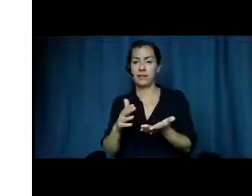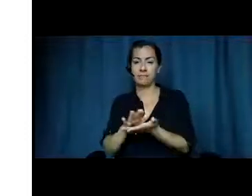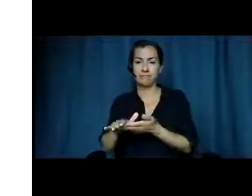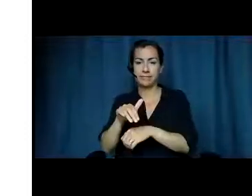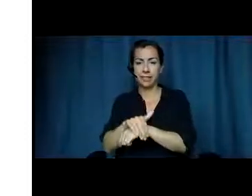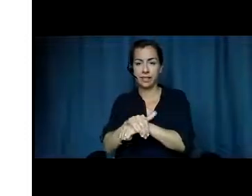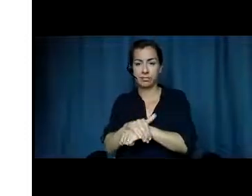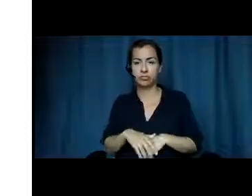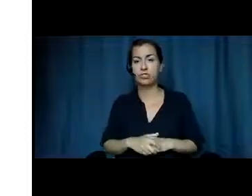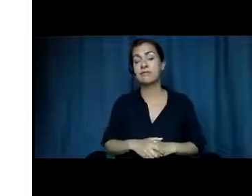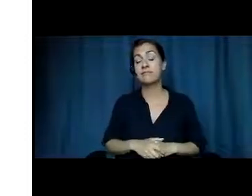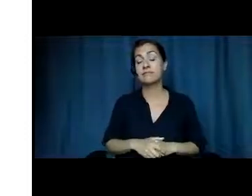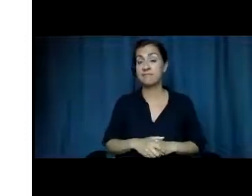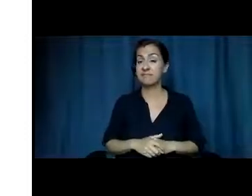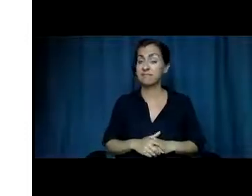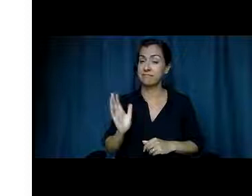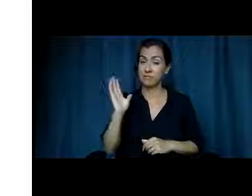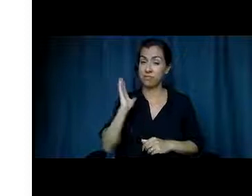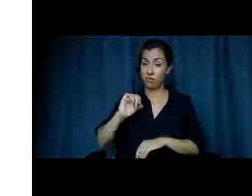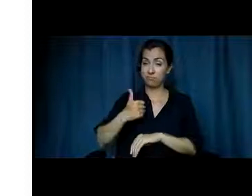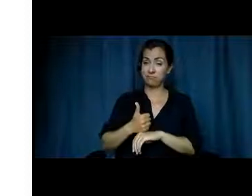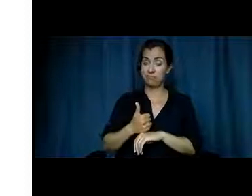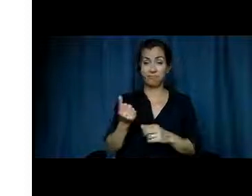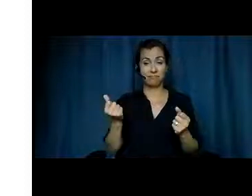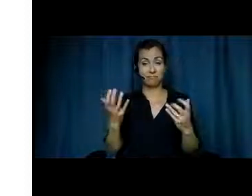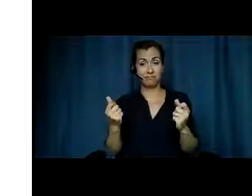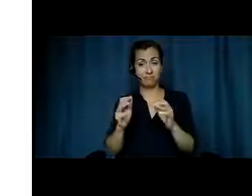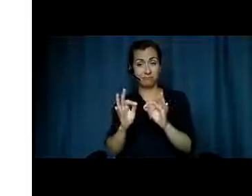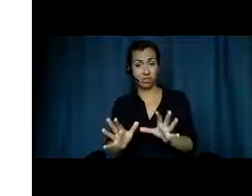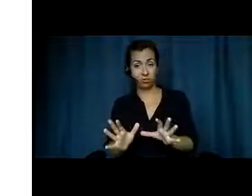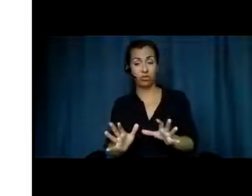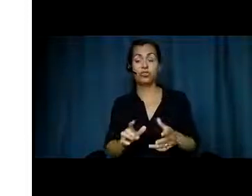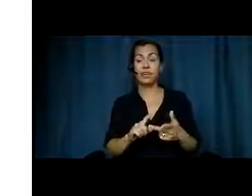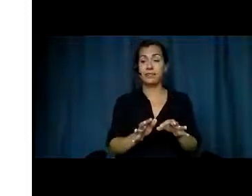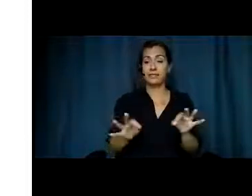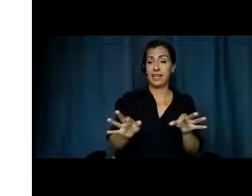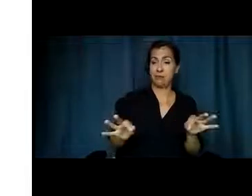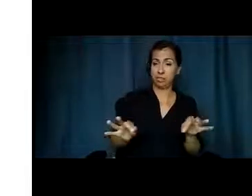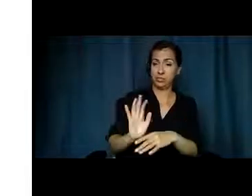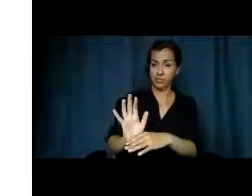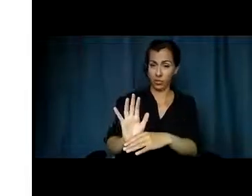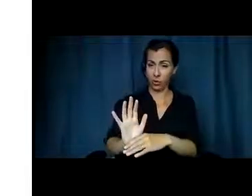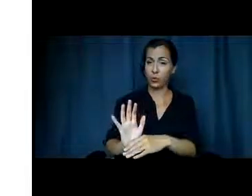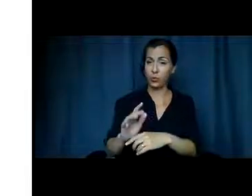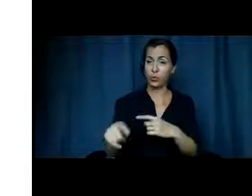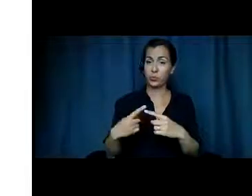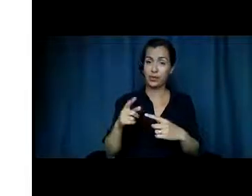all these different accessible steps, or don't know that they're available. They don't know that they're entitled to in-person assistance through the